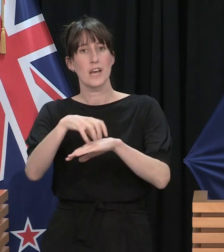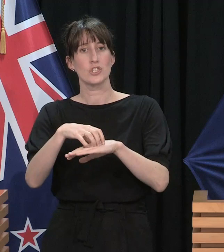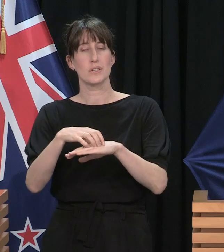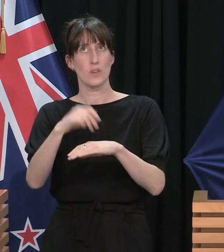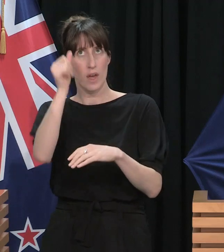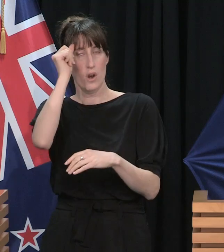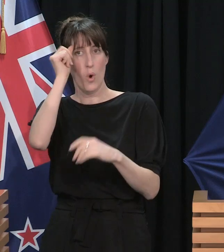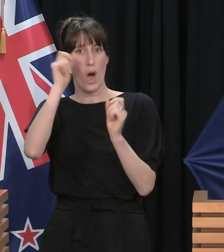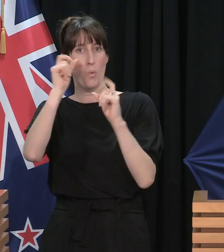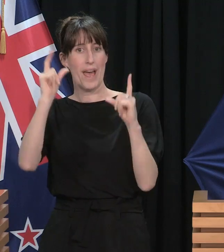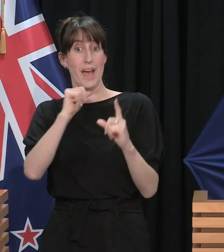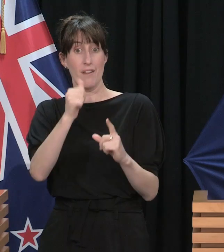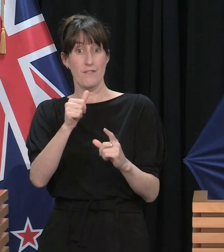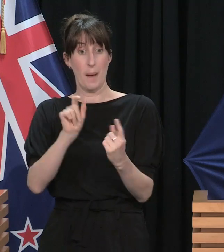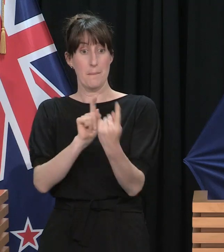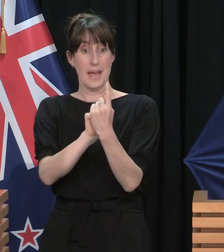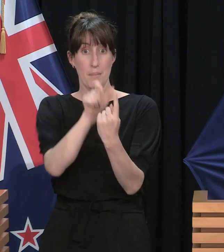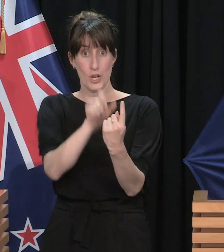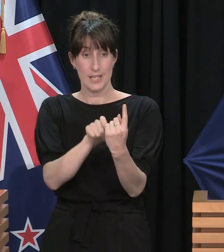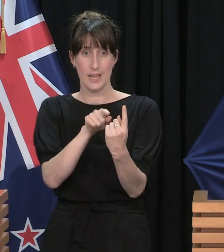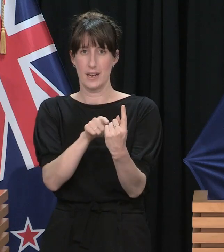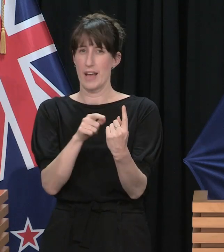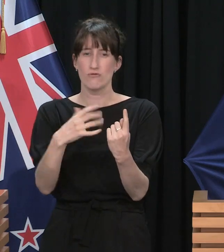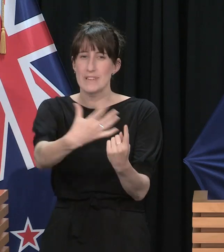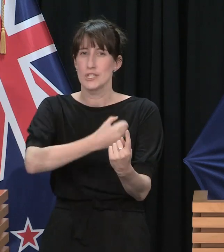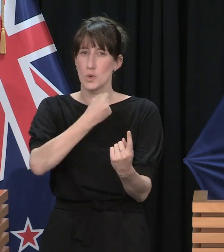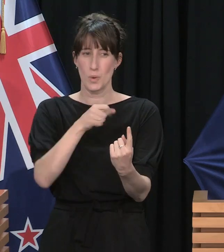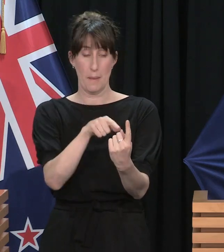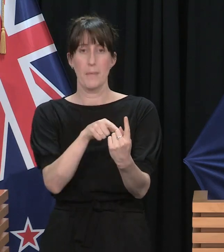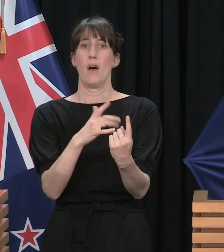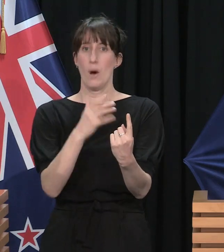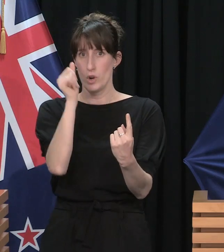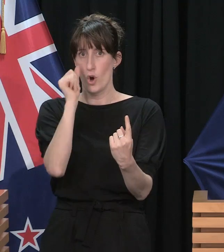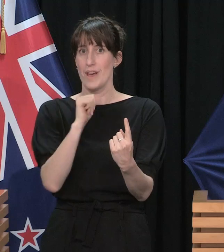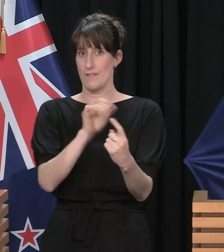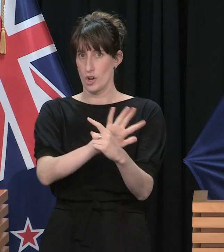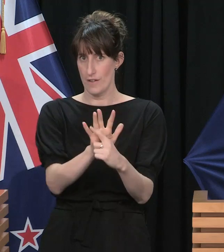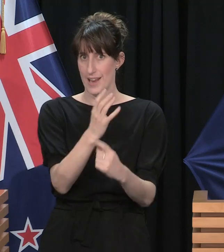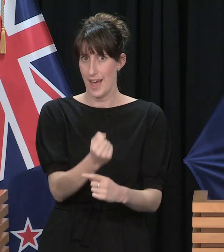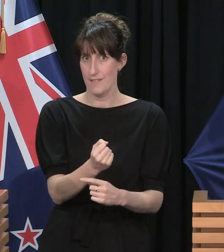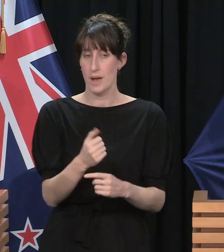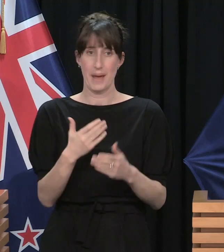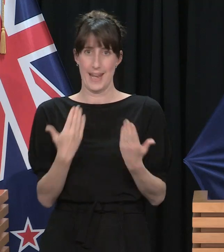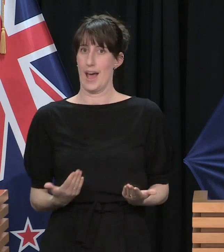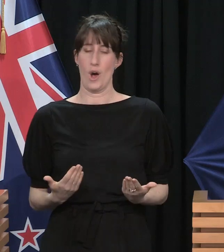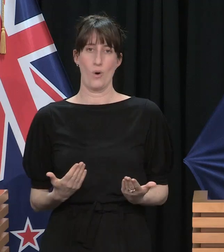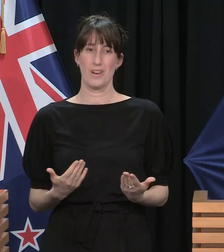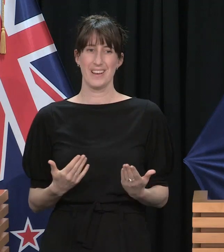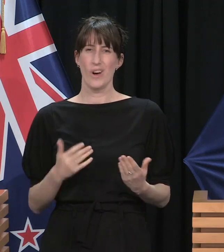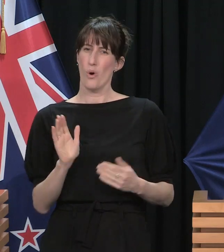activity and keep their people safe. We stopped sending that